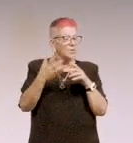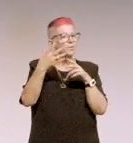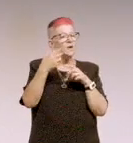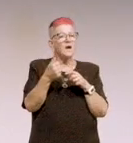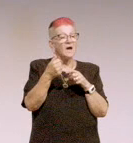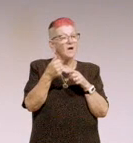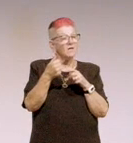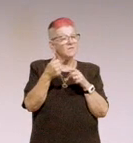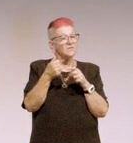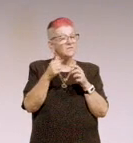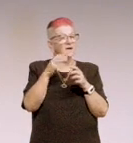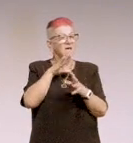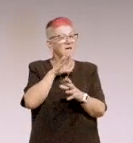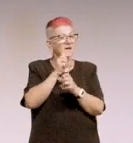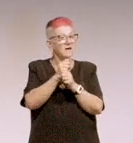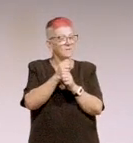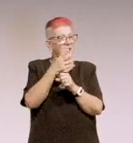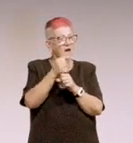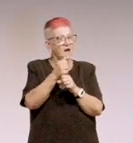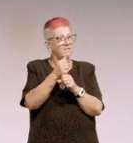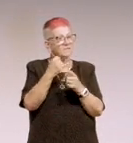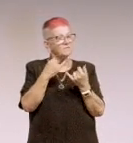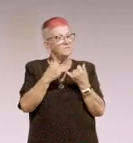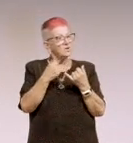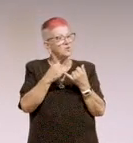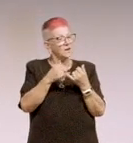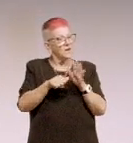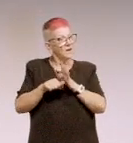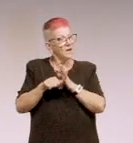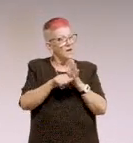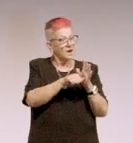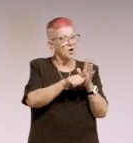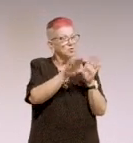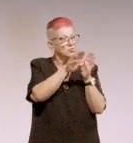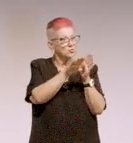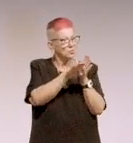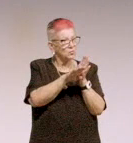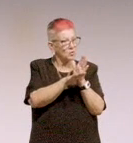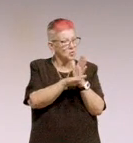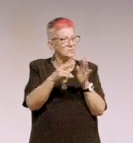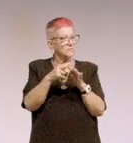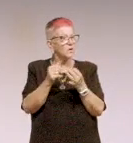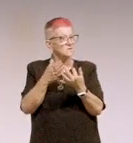Although the Government has strict rules around accessibility, there